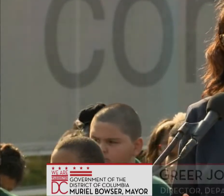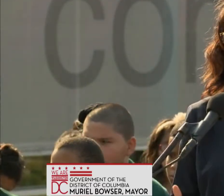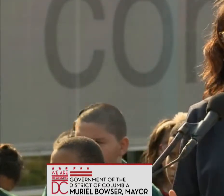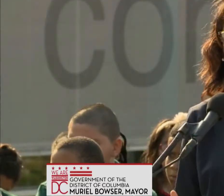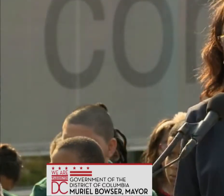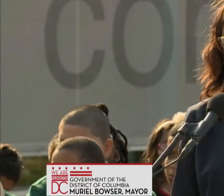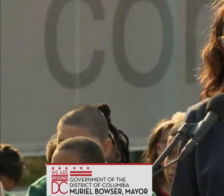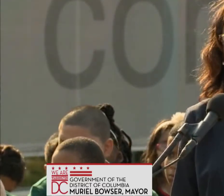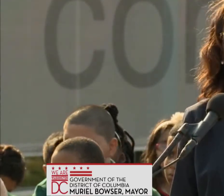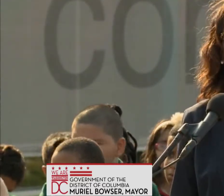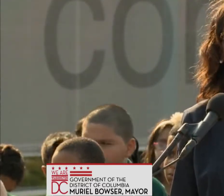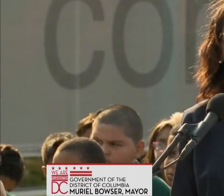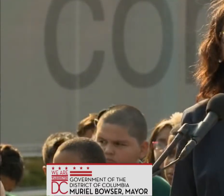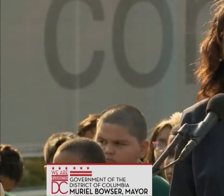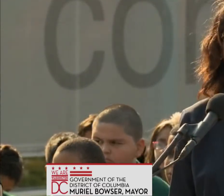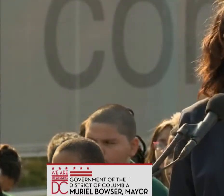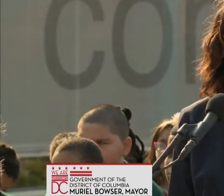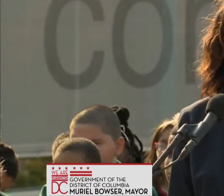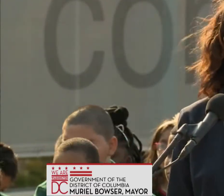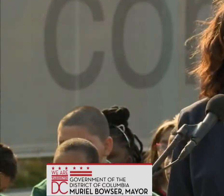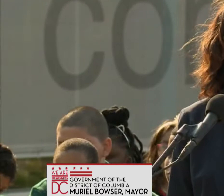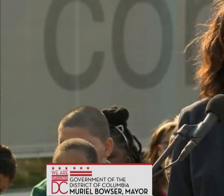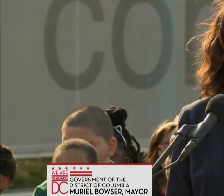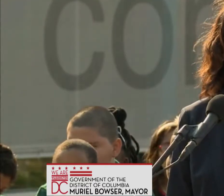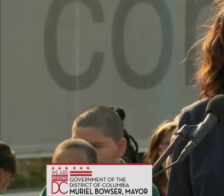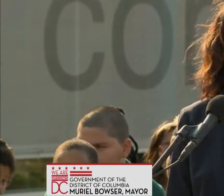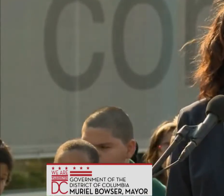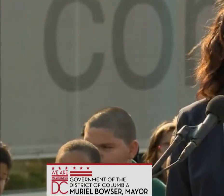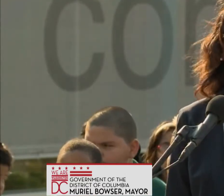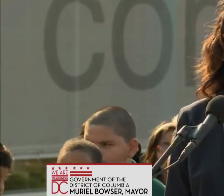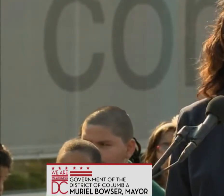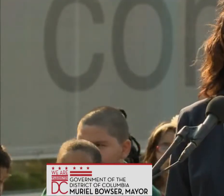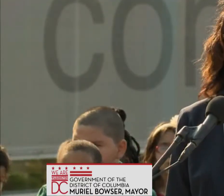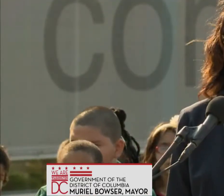this really is a community learning center so we were proud to participate